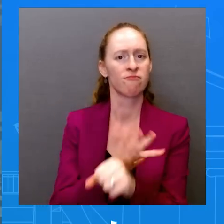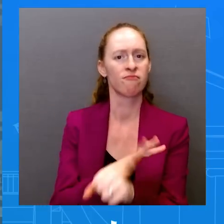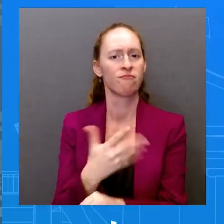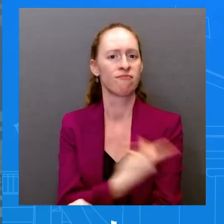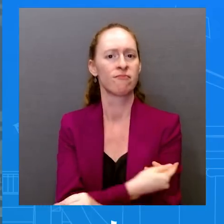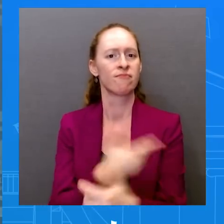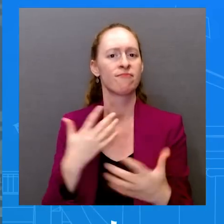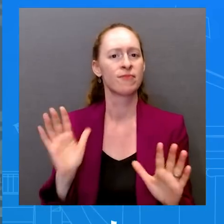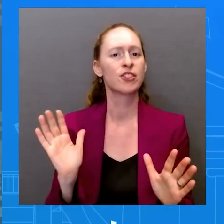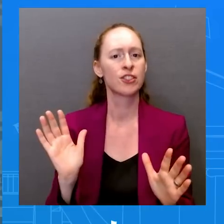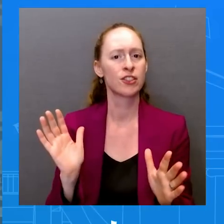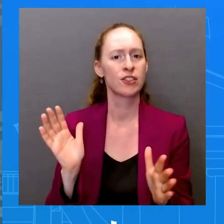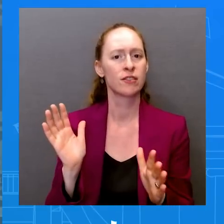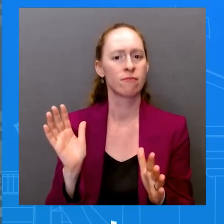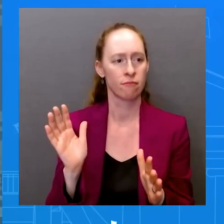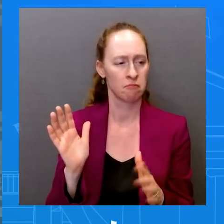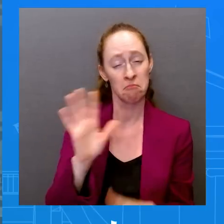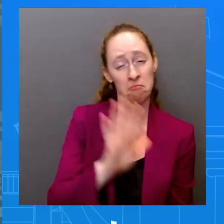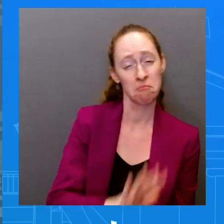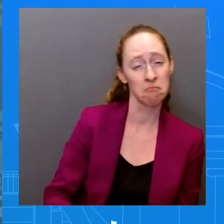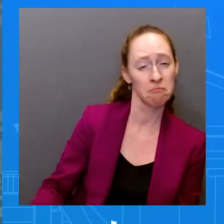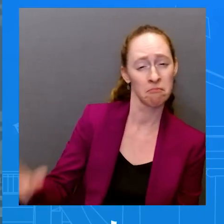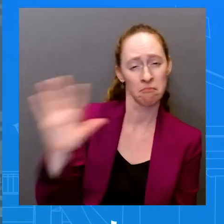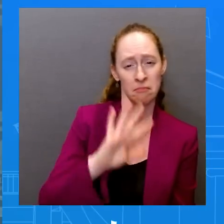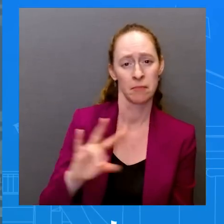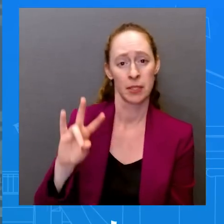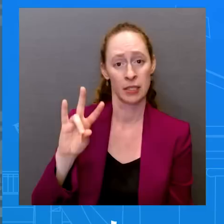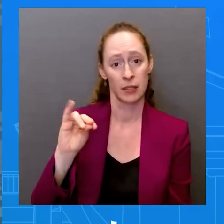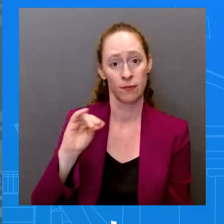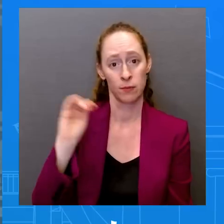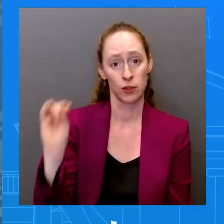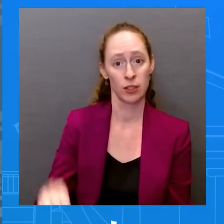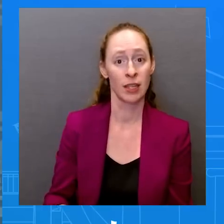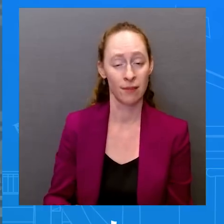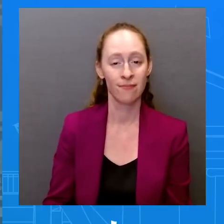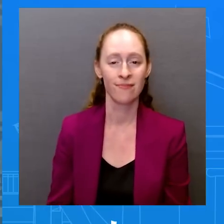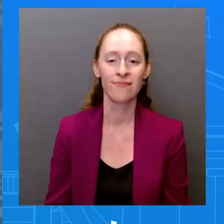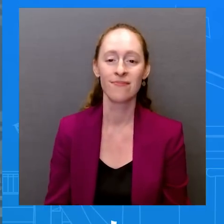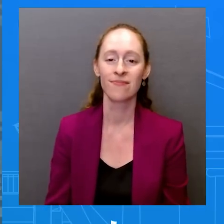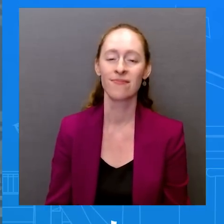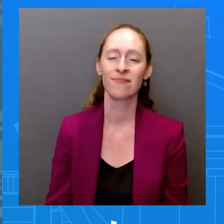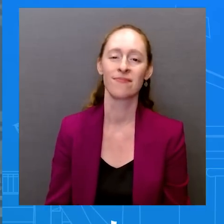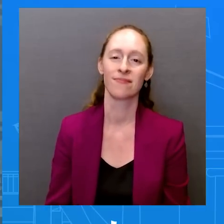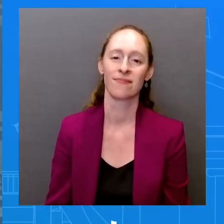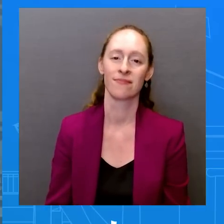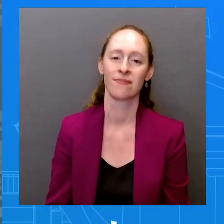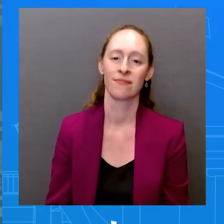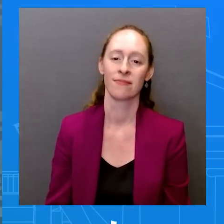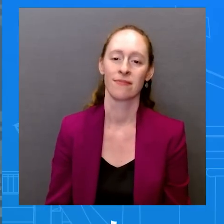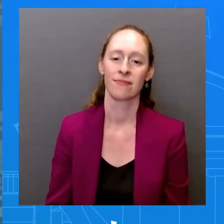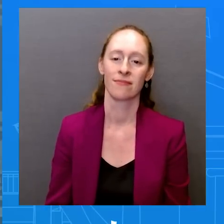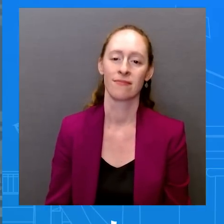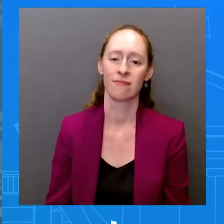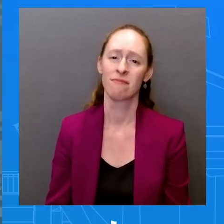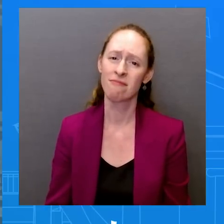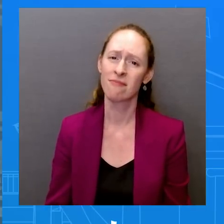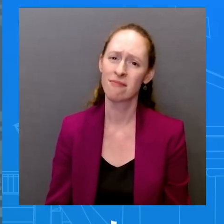And so, that's -- that's an important way forward that the President has worked very hard since stepping into the administration